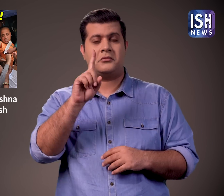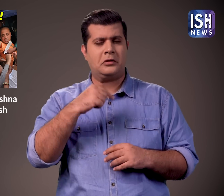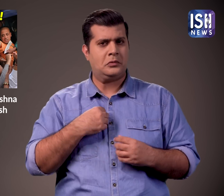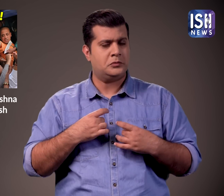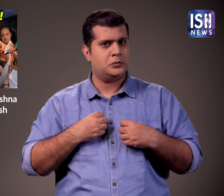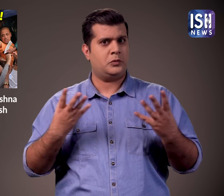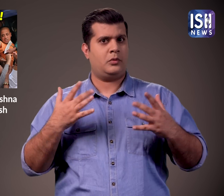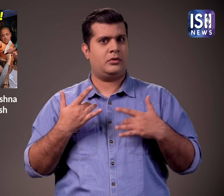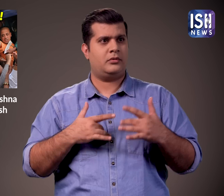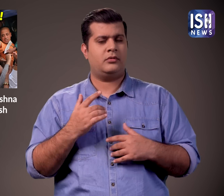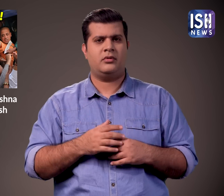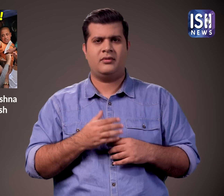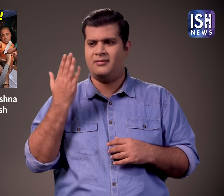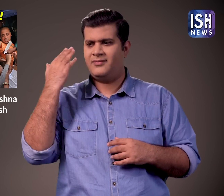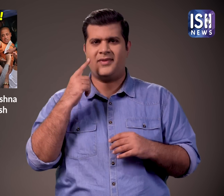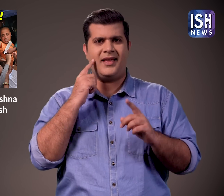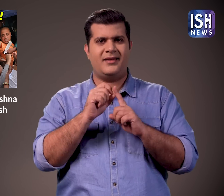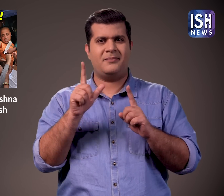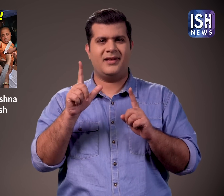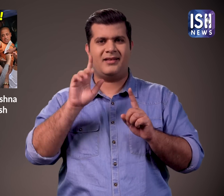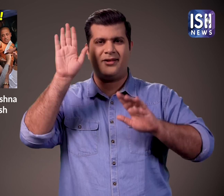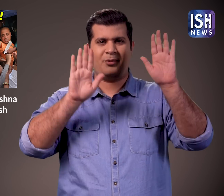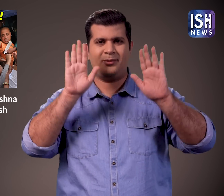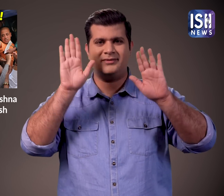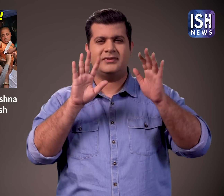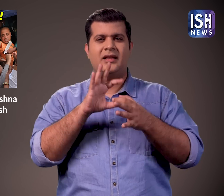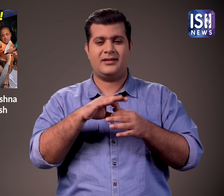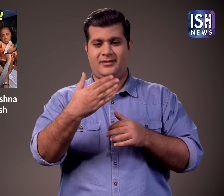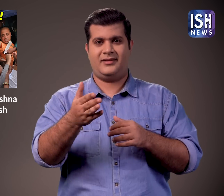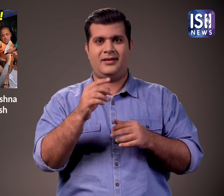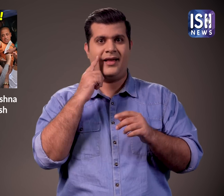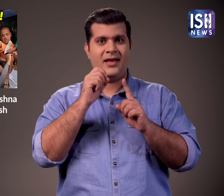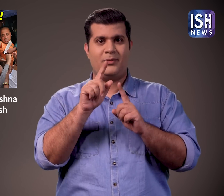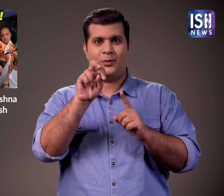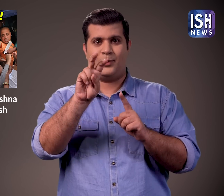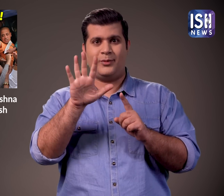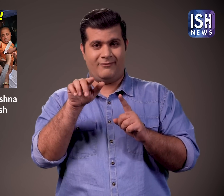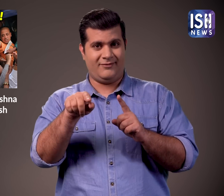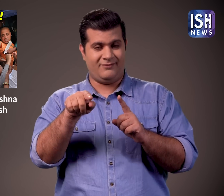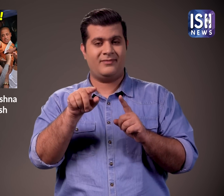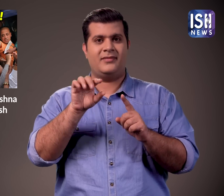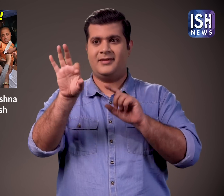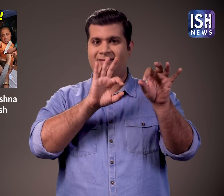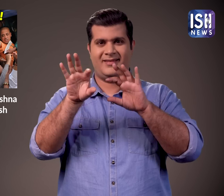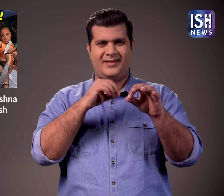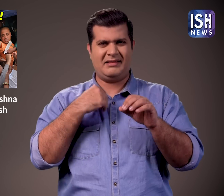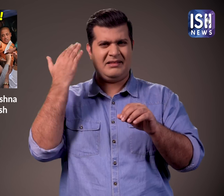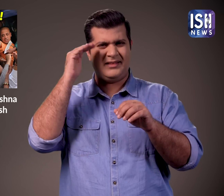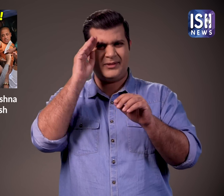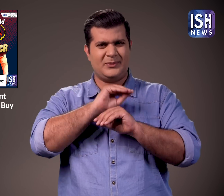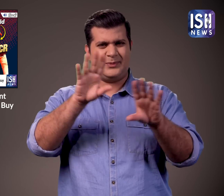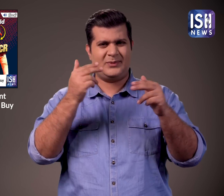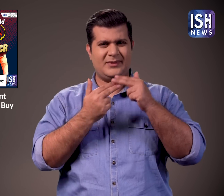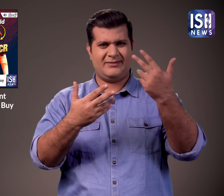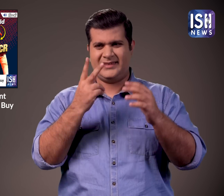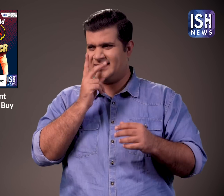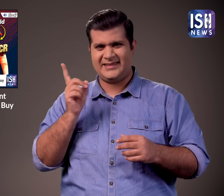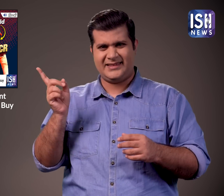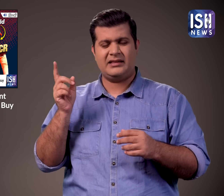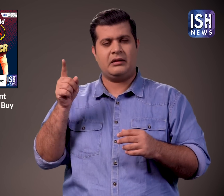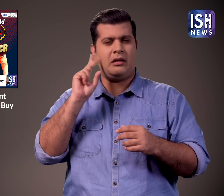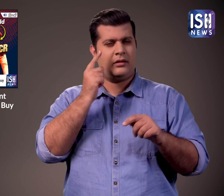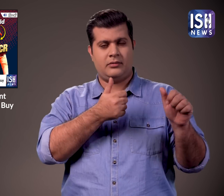Here's something interesting. IPL 2025 auction was held recently where teams bid for many players. ISH News had released a video on this. Do watch it.